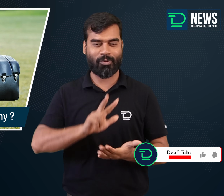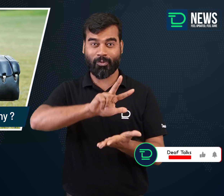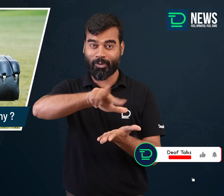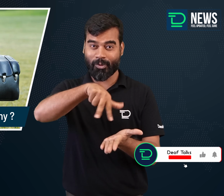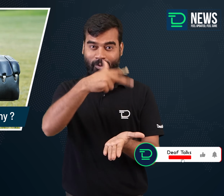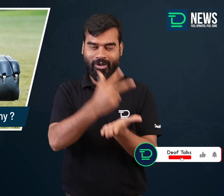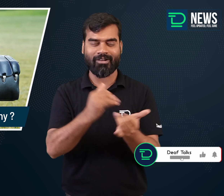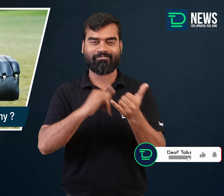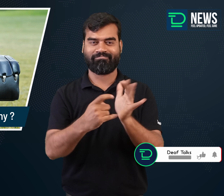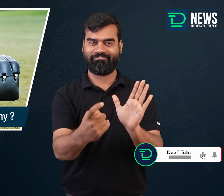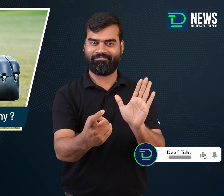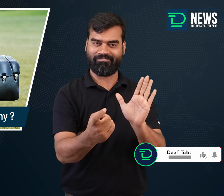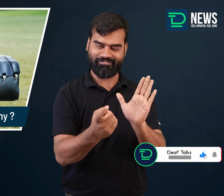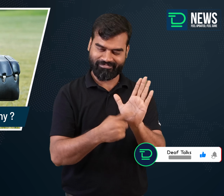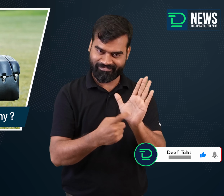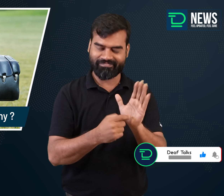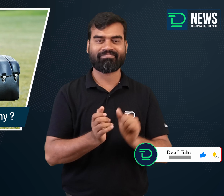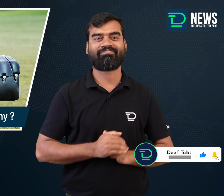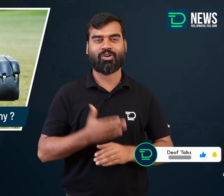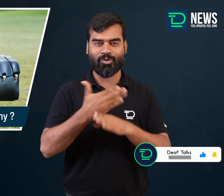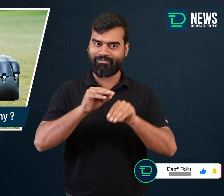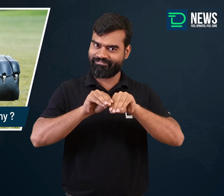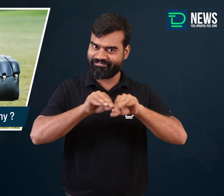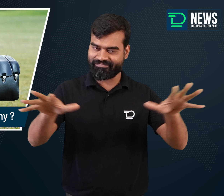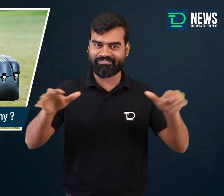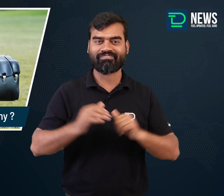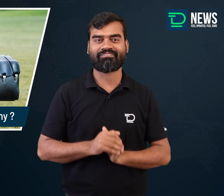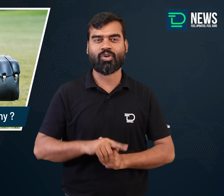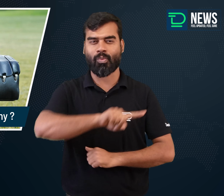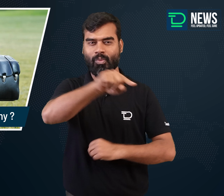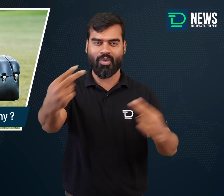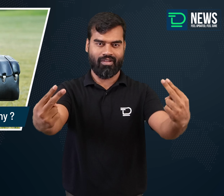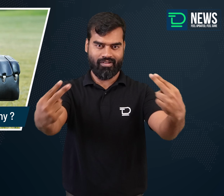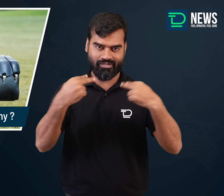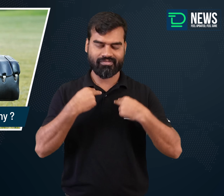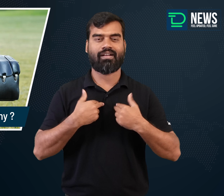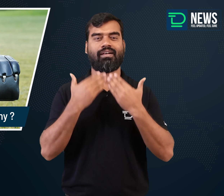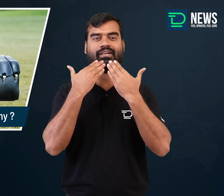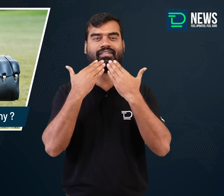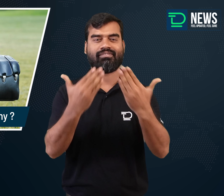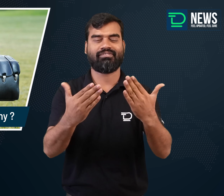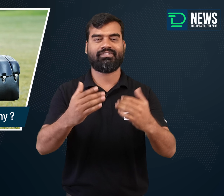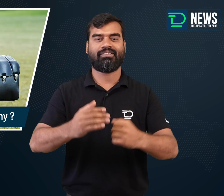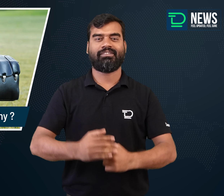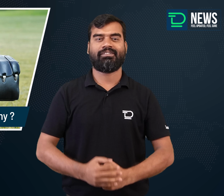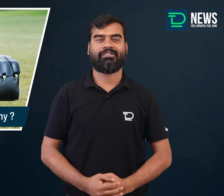Subscribe Deaf Talks for more videos. Thanks.